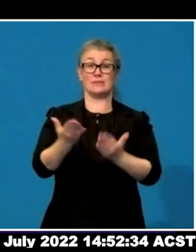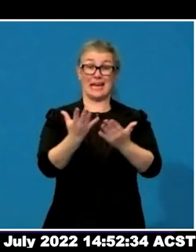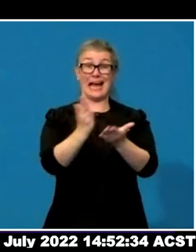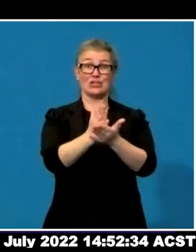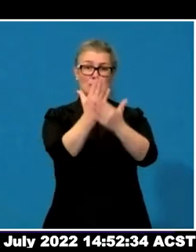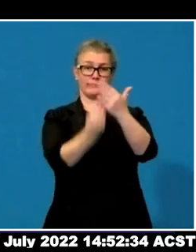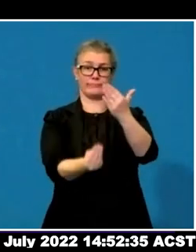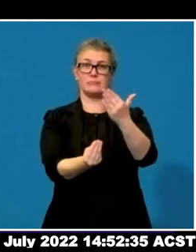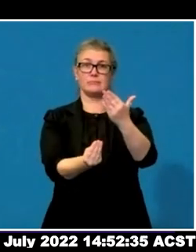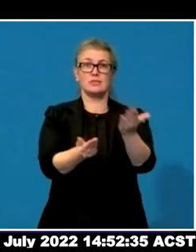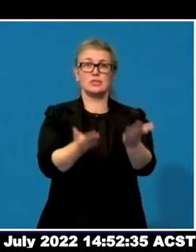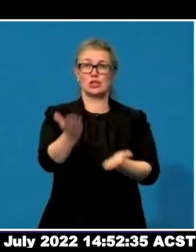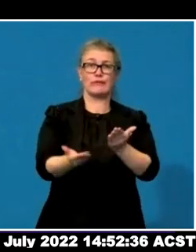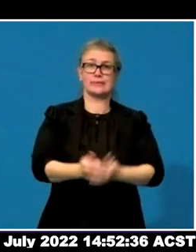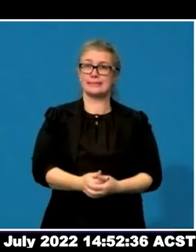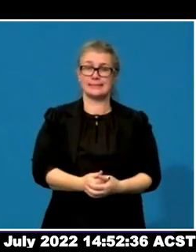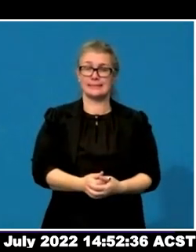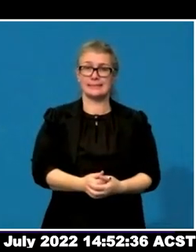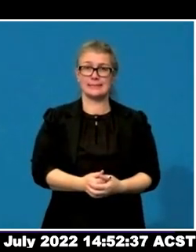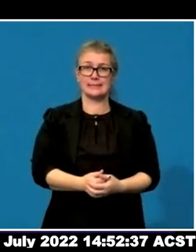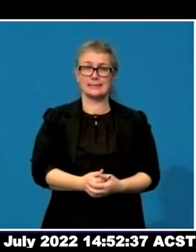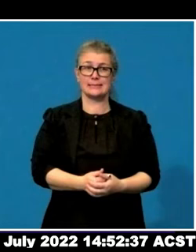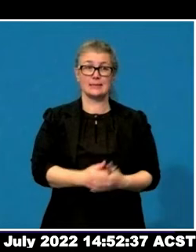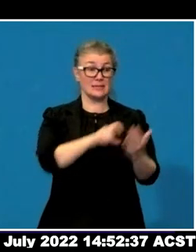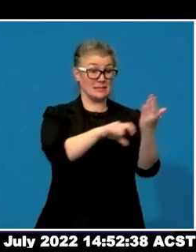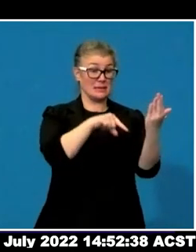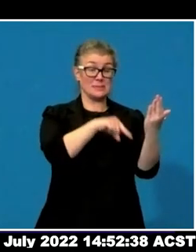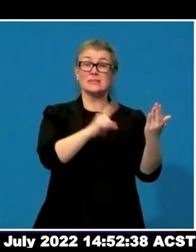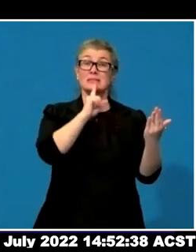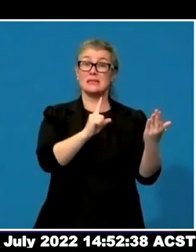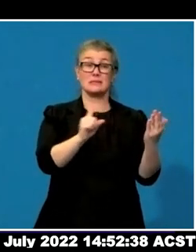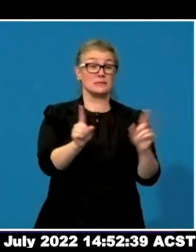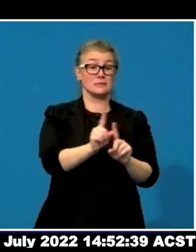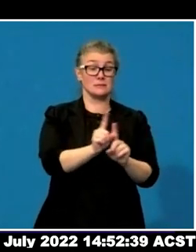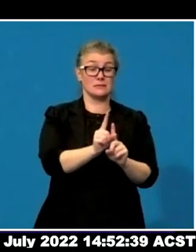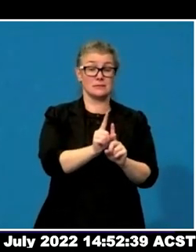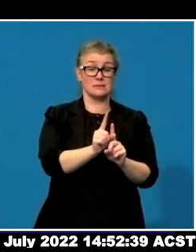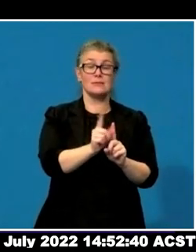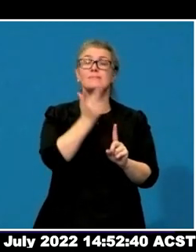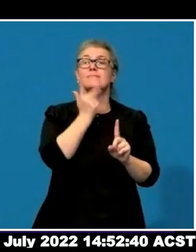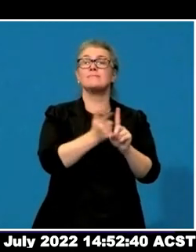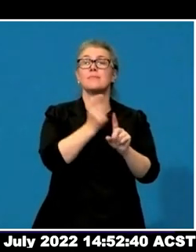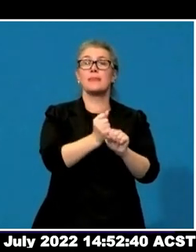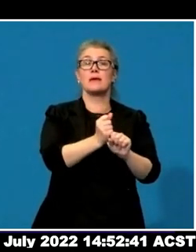My statement is also saying that if it is that we bring in more services and/or build